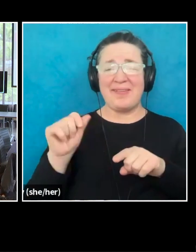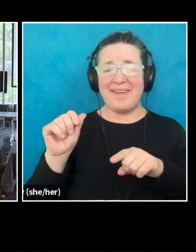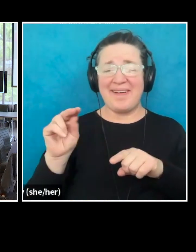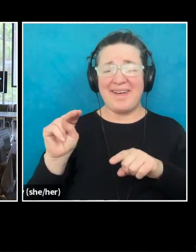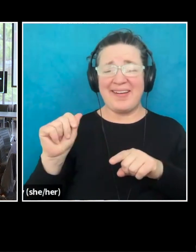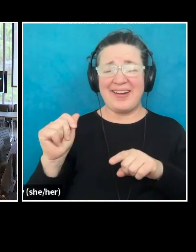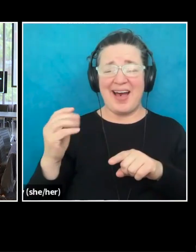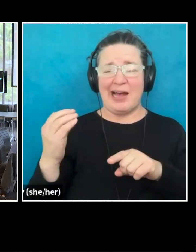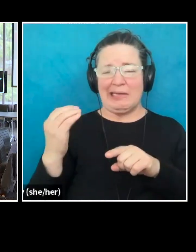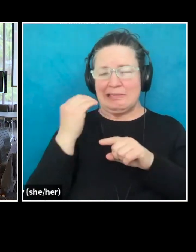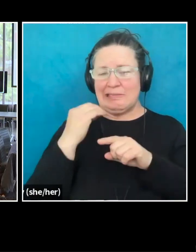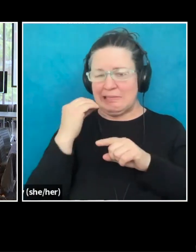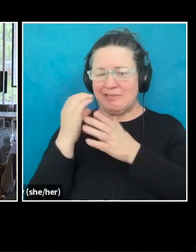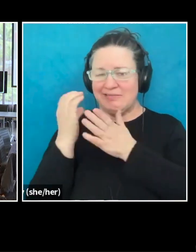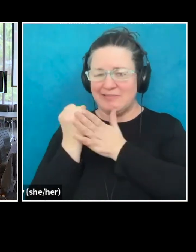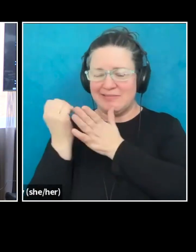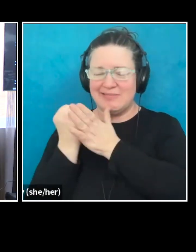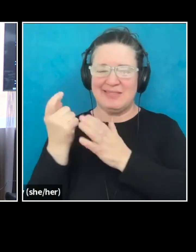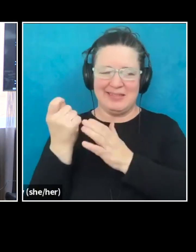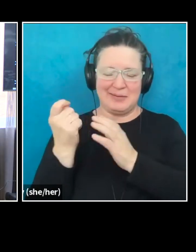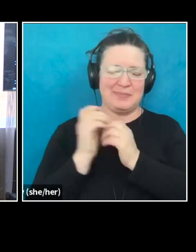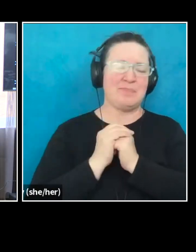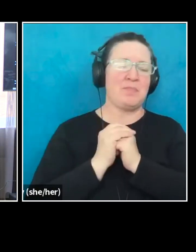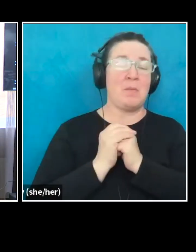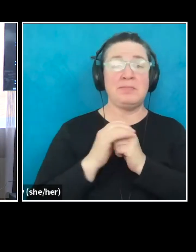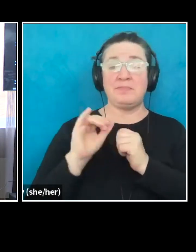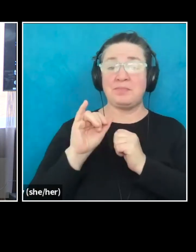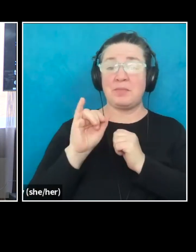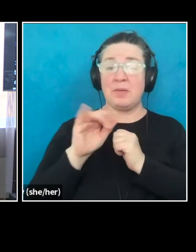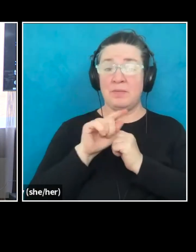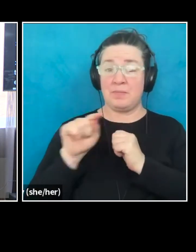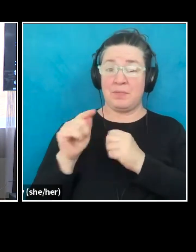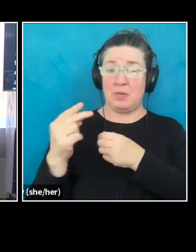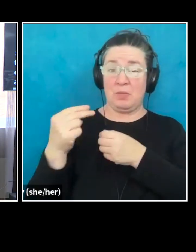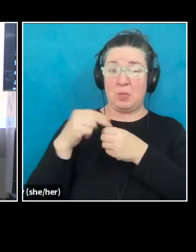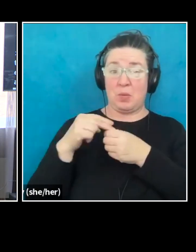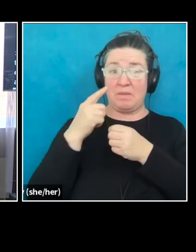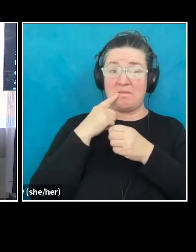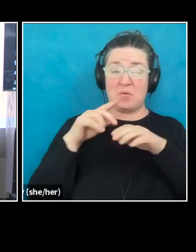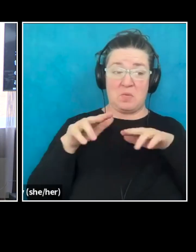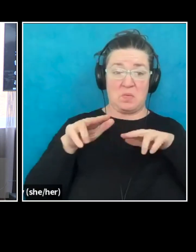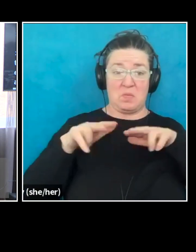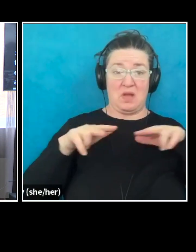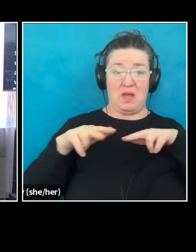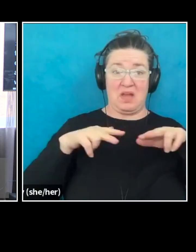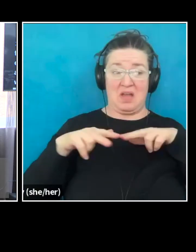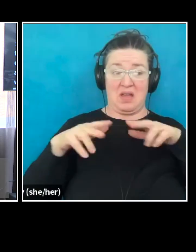For those of you who accompanied us on the walk, I know I asked on the walk too, but if